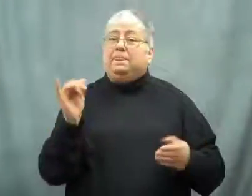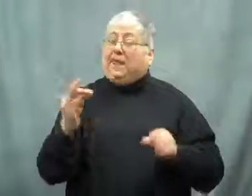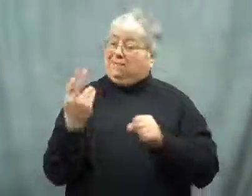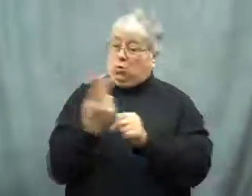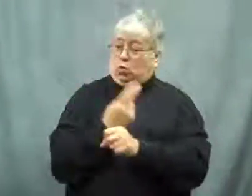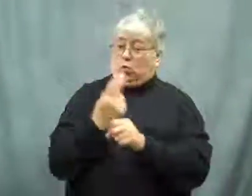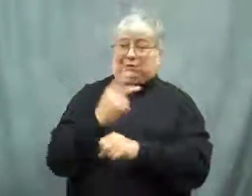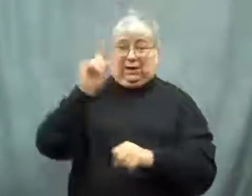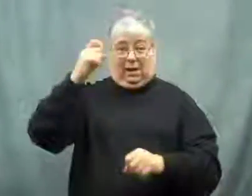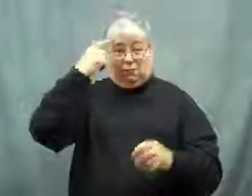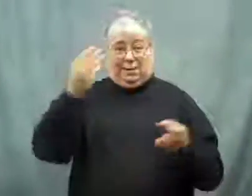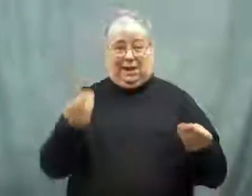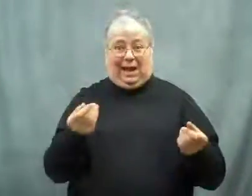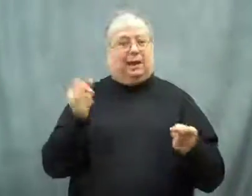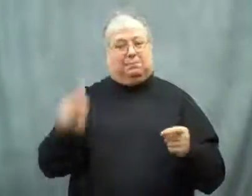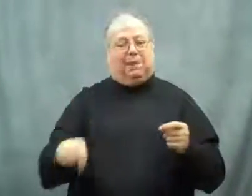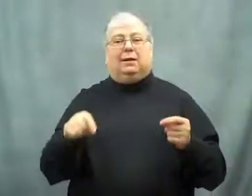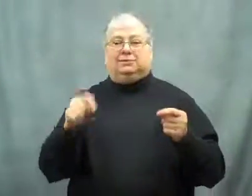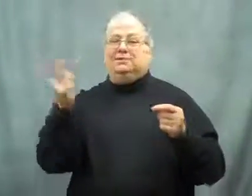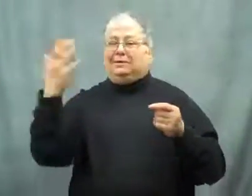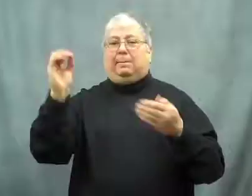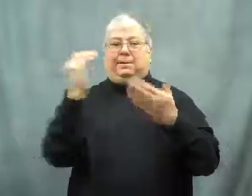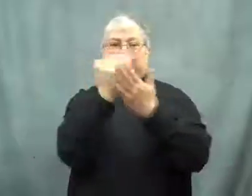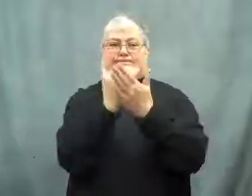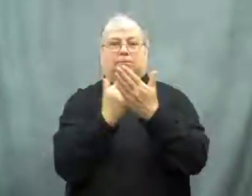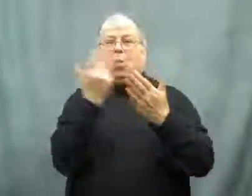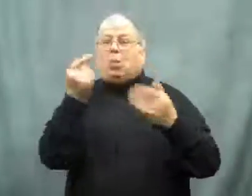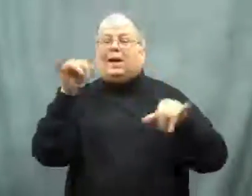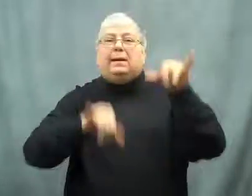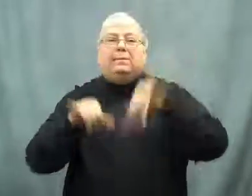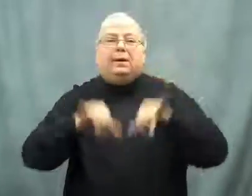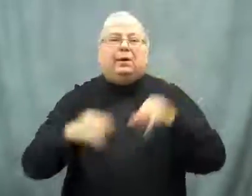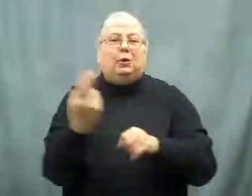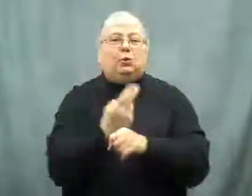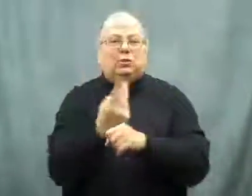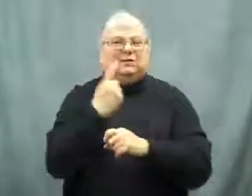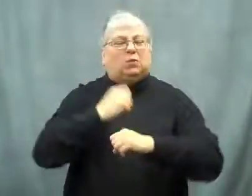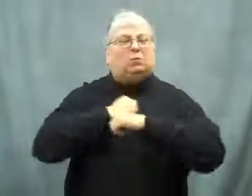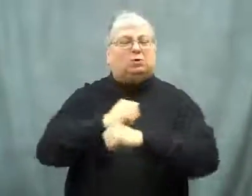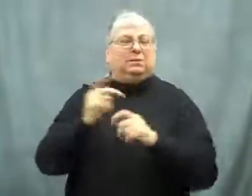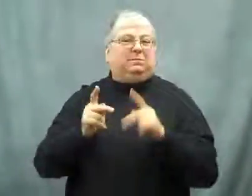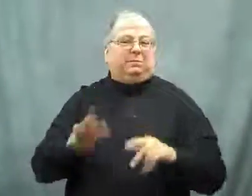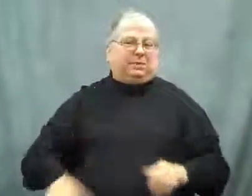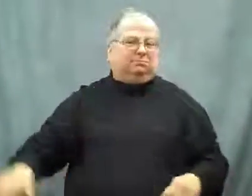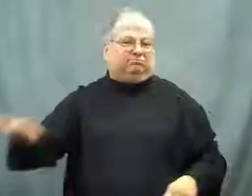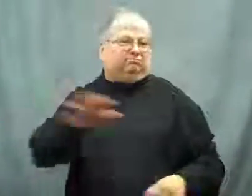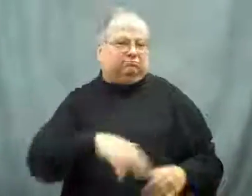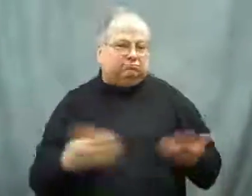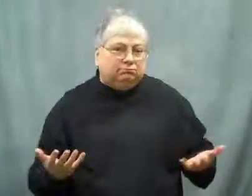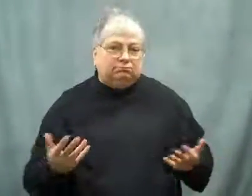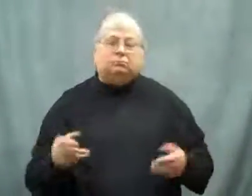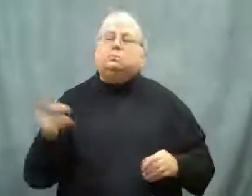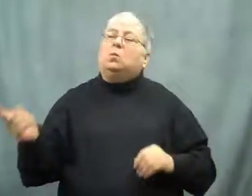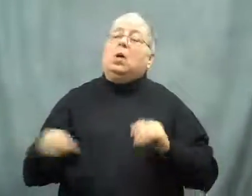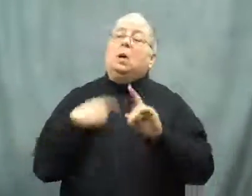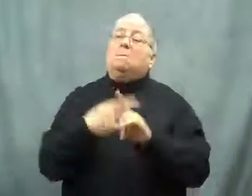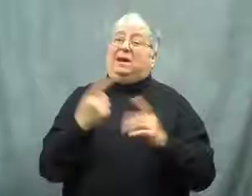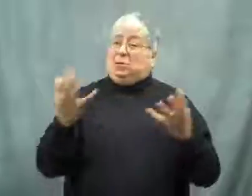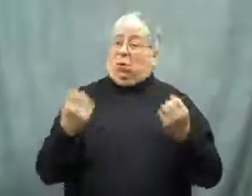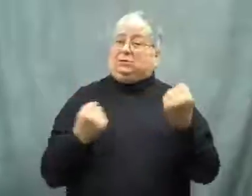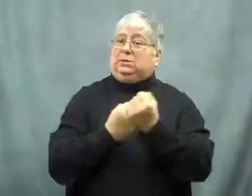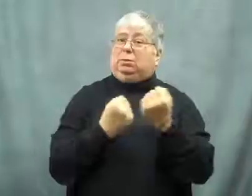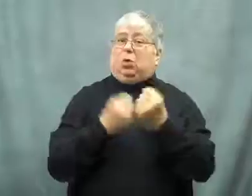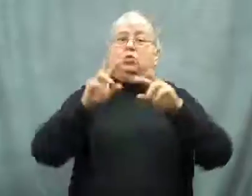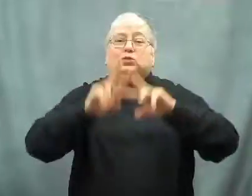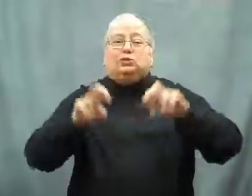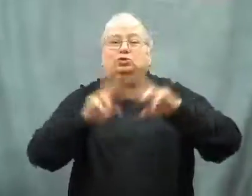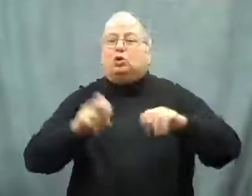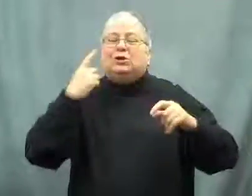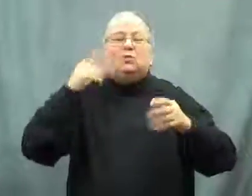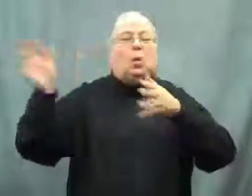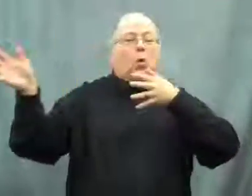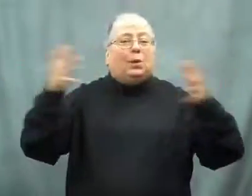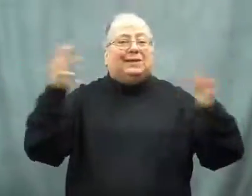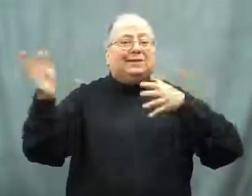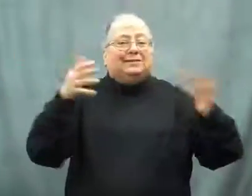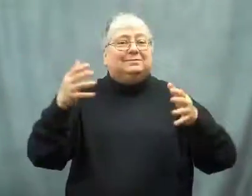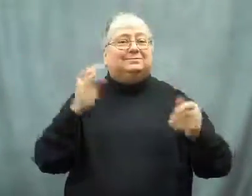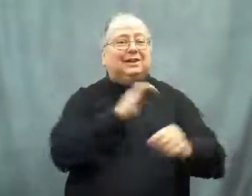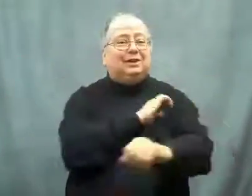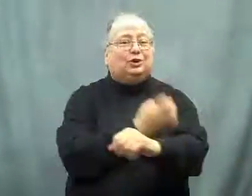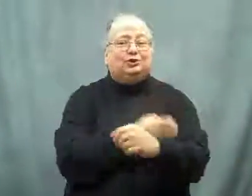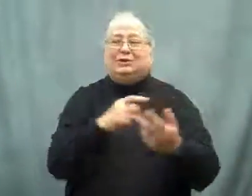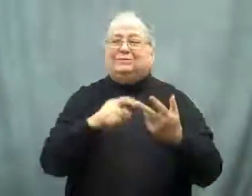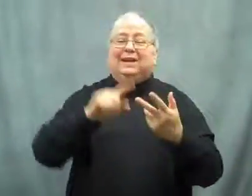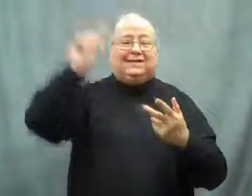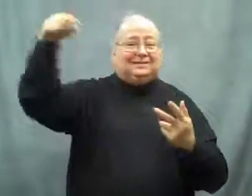Companies using public lands must divulge what chemicals they use